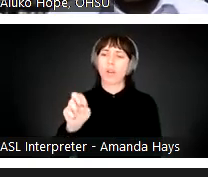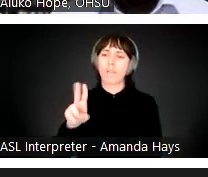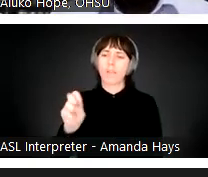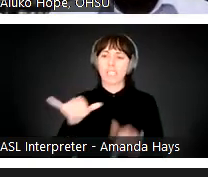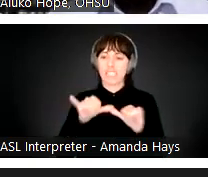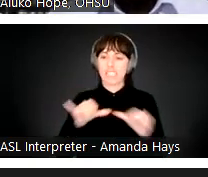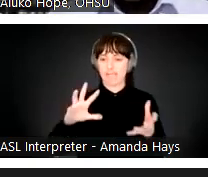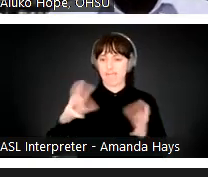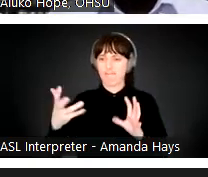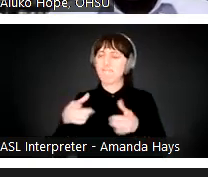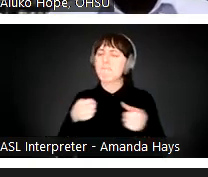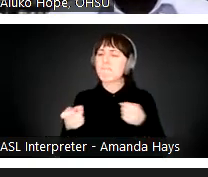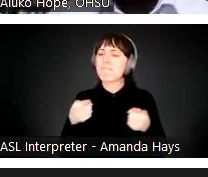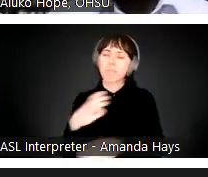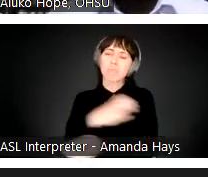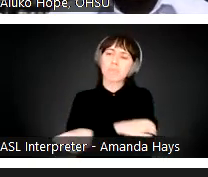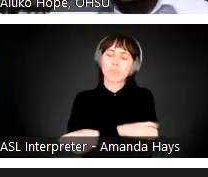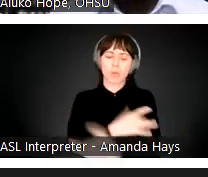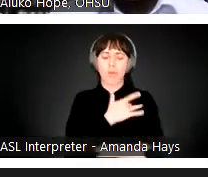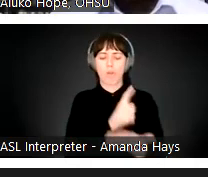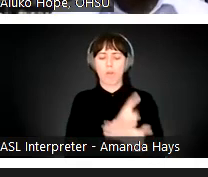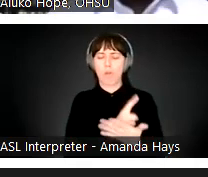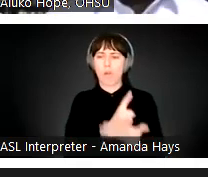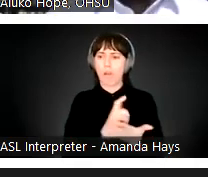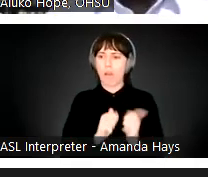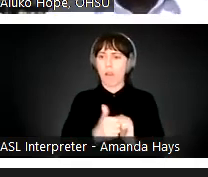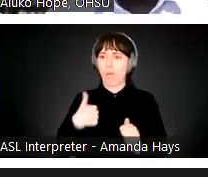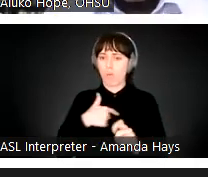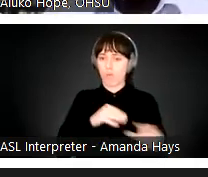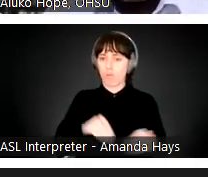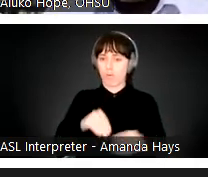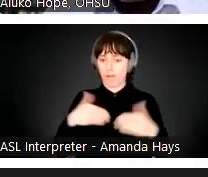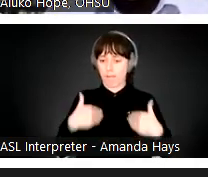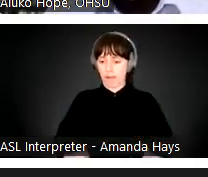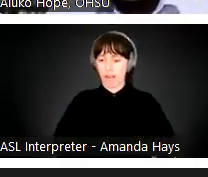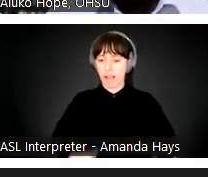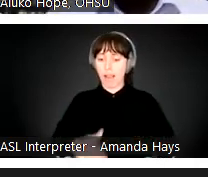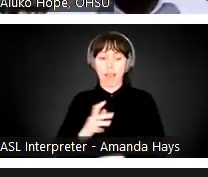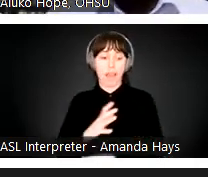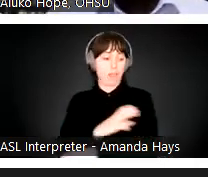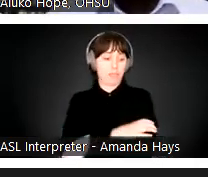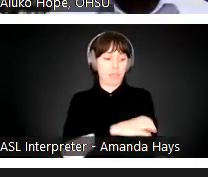our bodies, and how our blood pressure and heart rate changes in response to